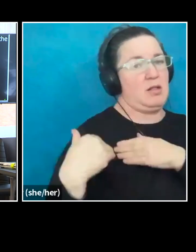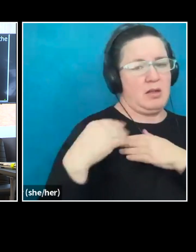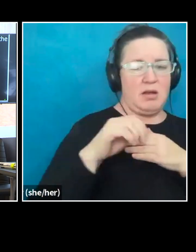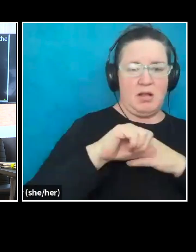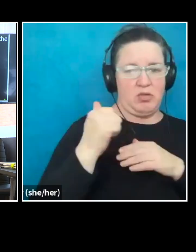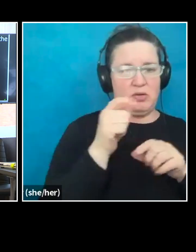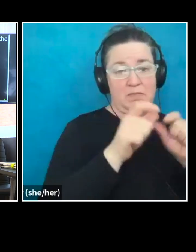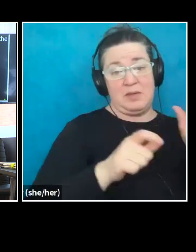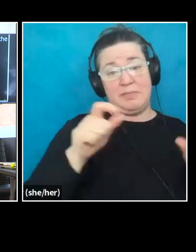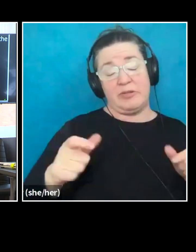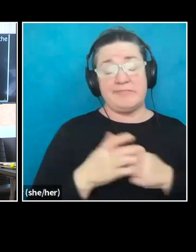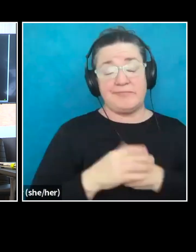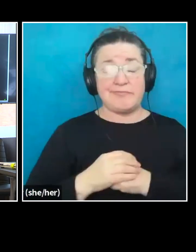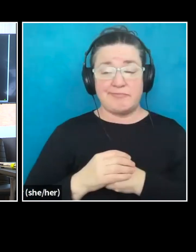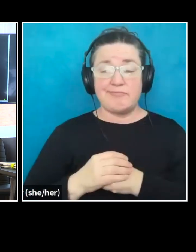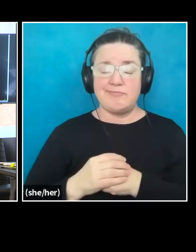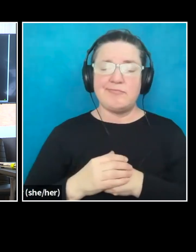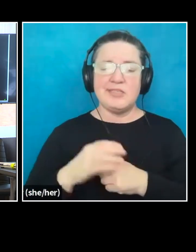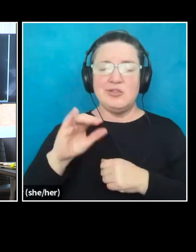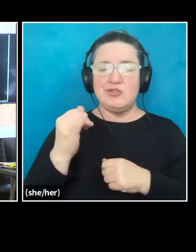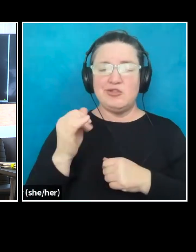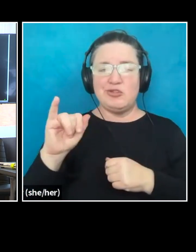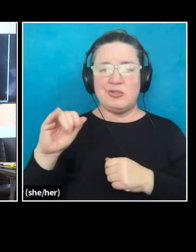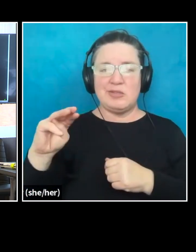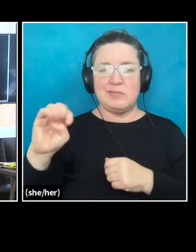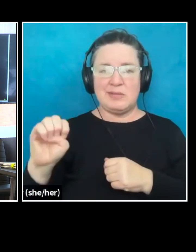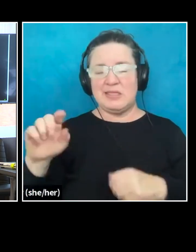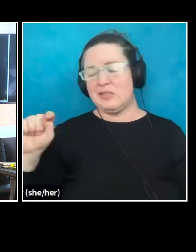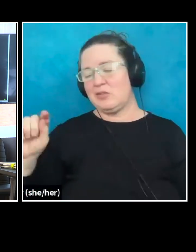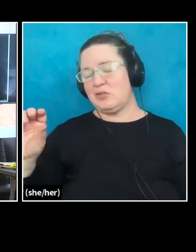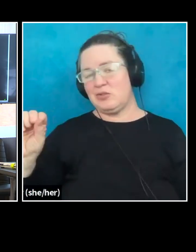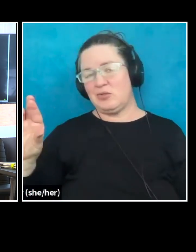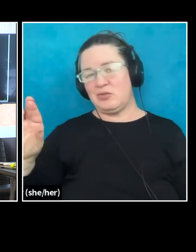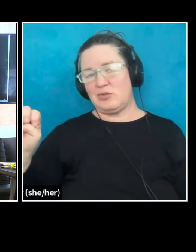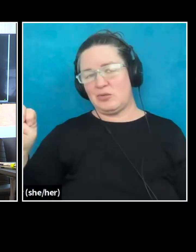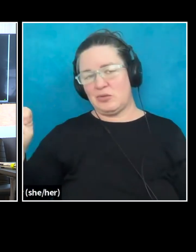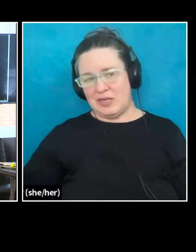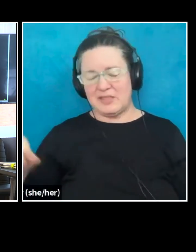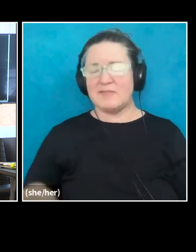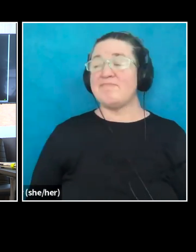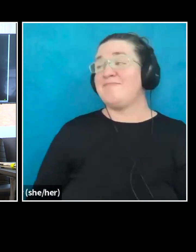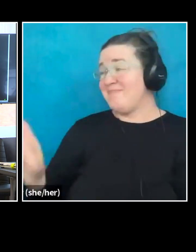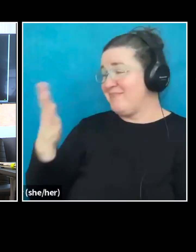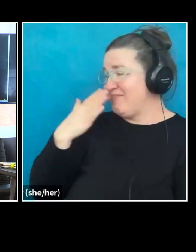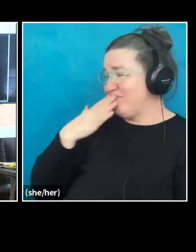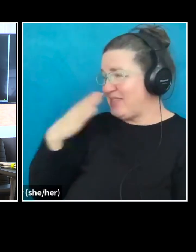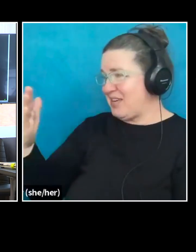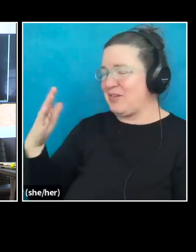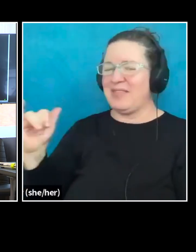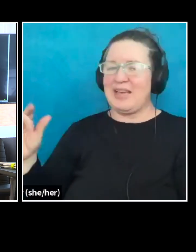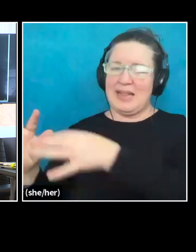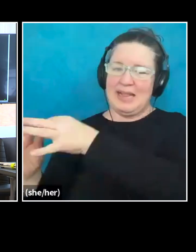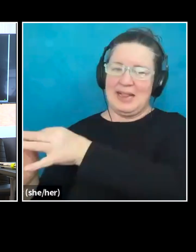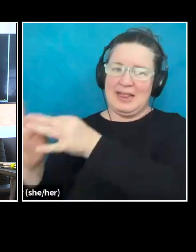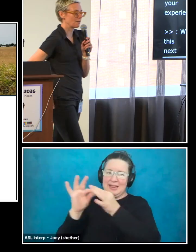your experience. Um, which I think links into this next slide very nicely. Transit is freedom, right?